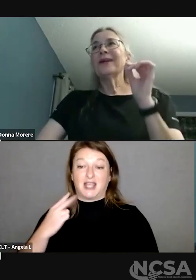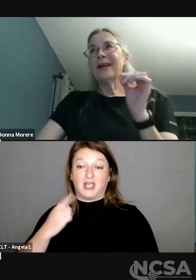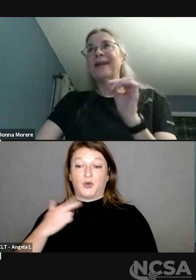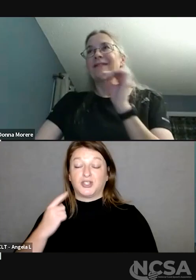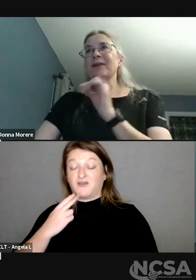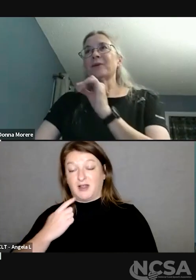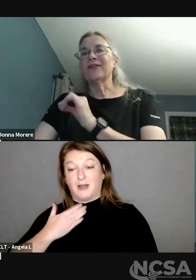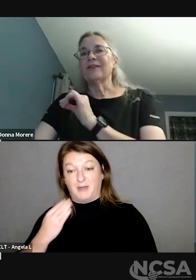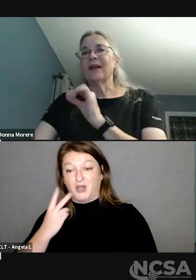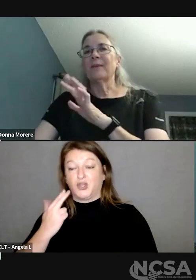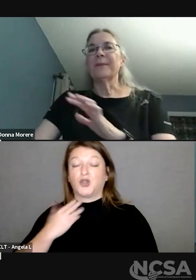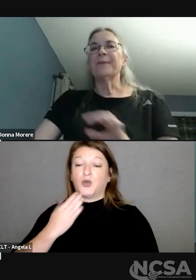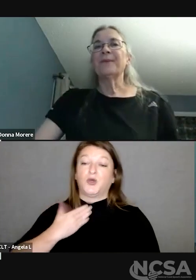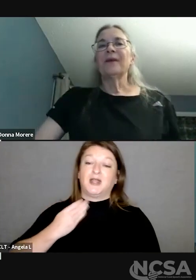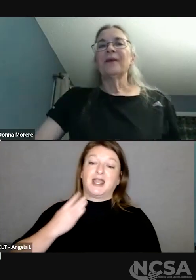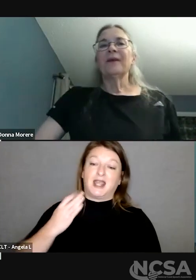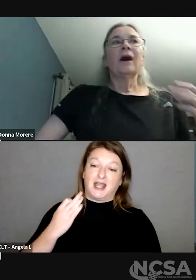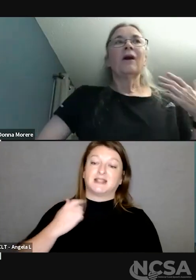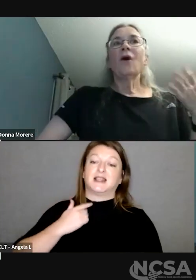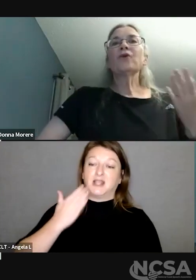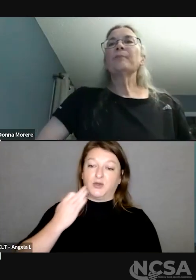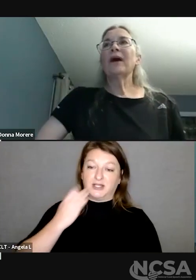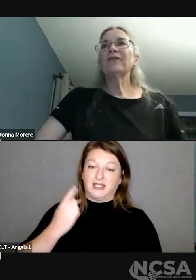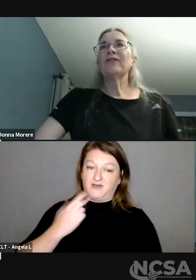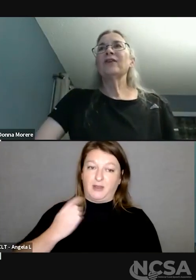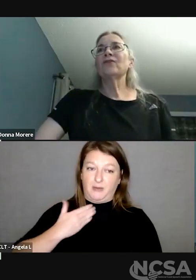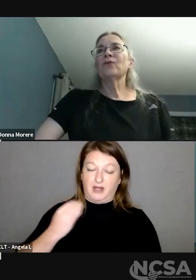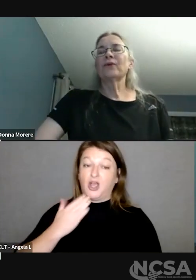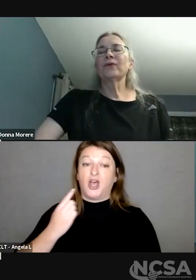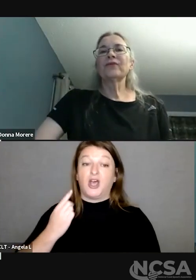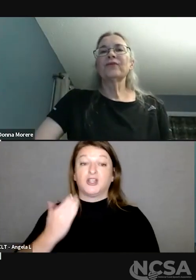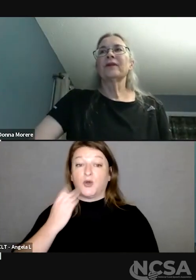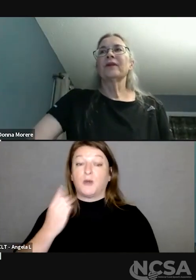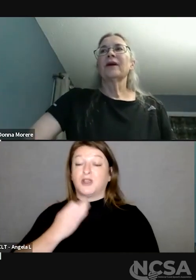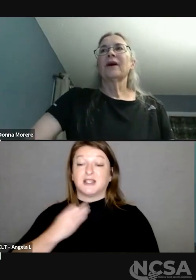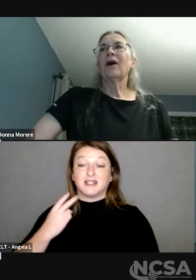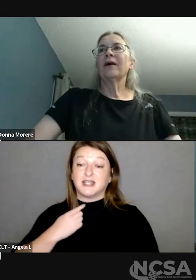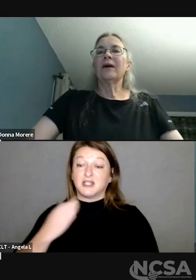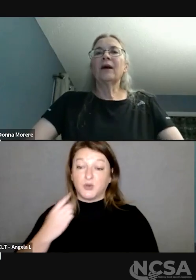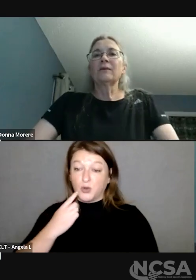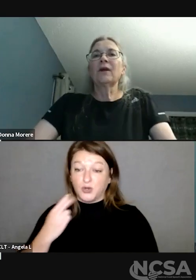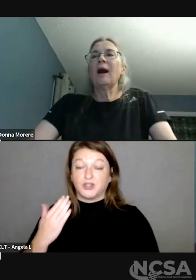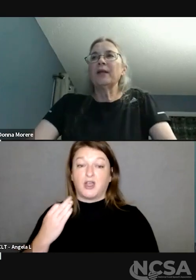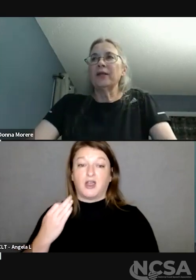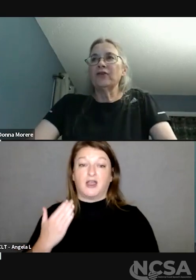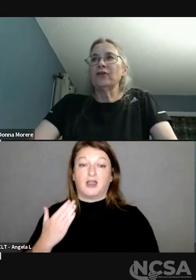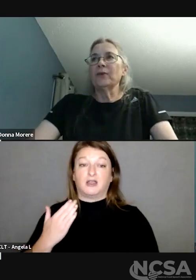you going to enhance literacy development. Auditory Processing Disorders are a common issue.